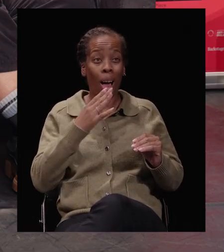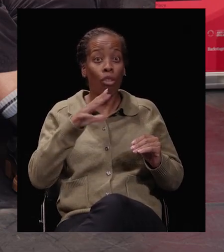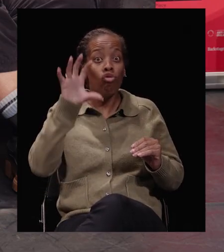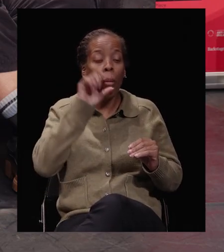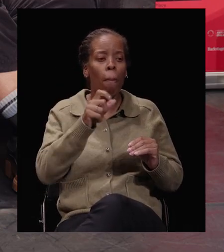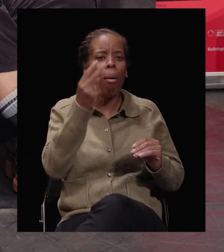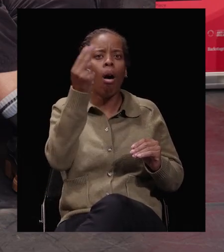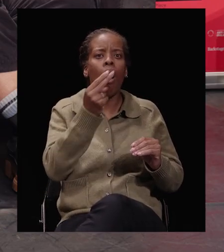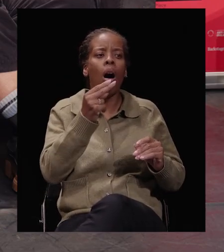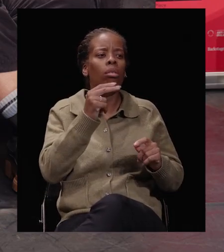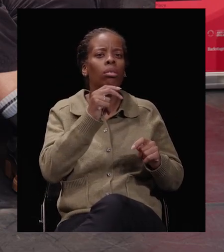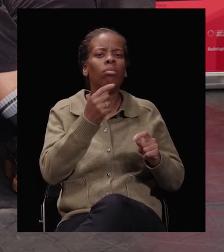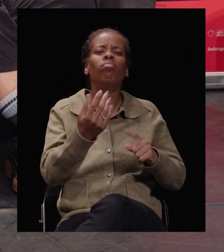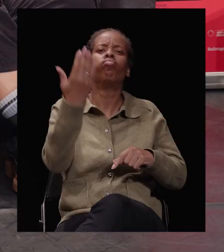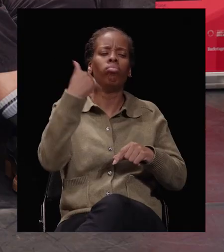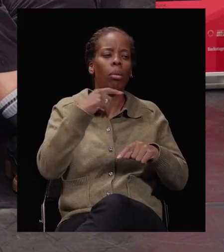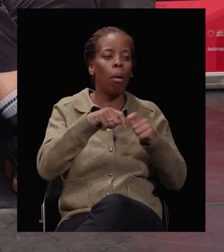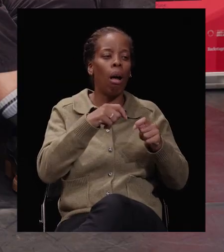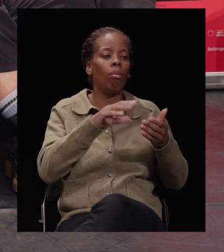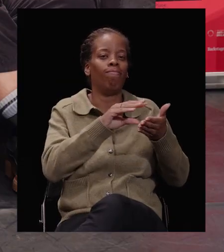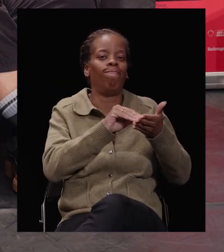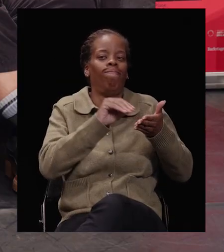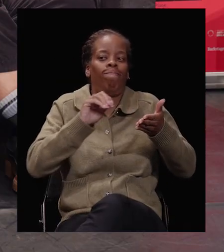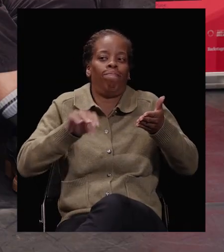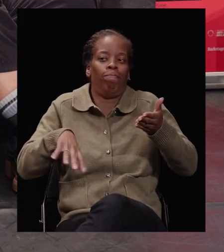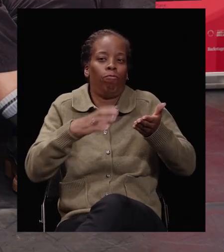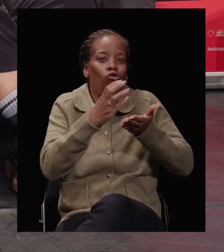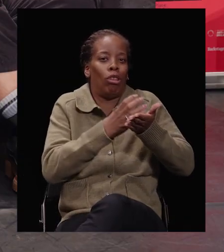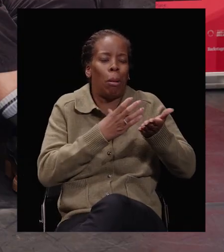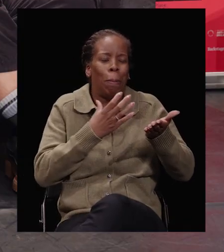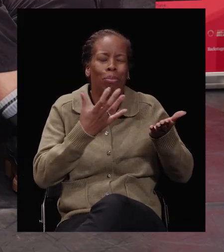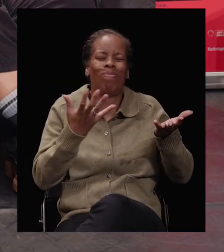And if your only experience of art,